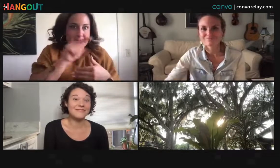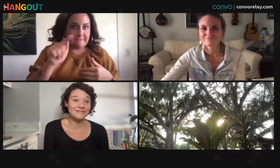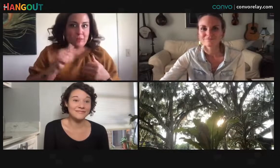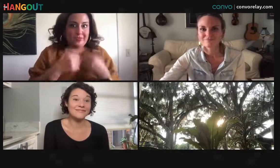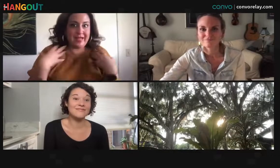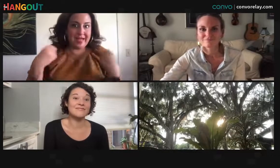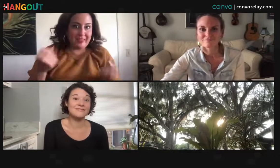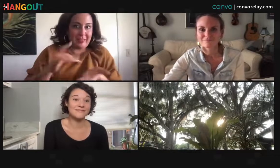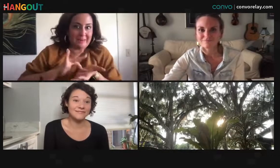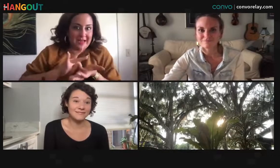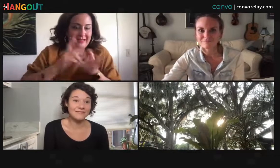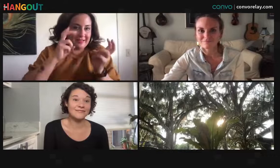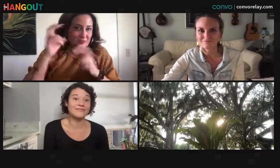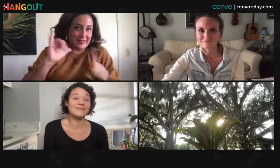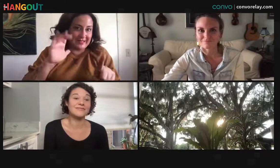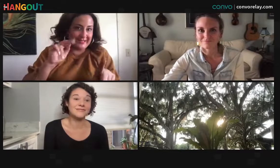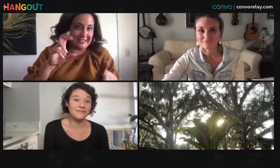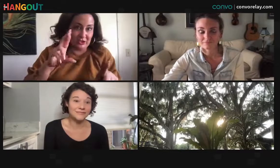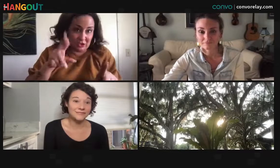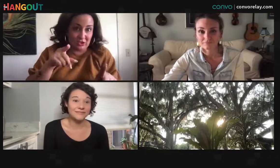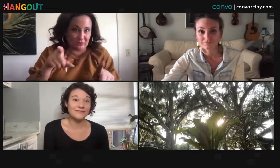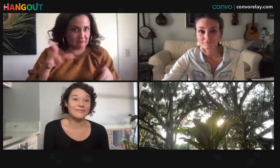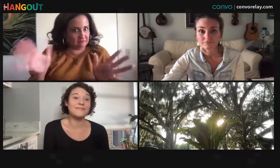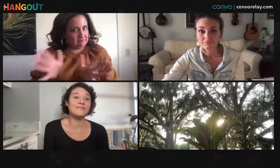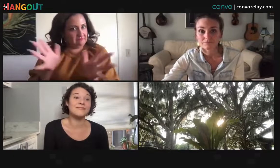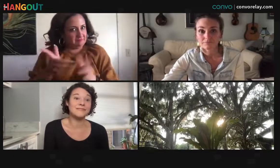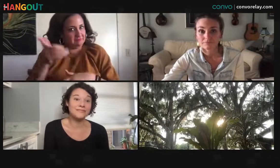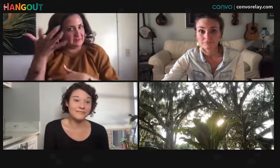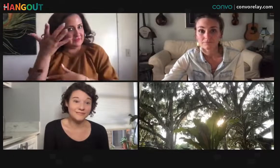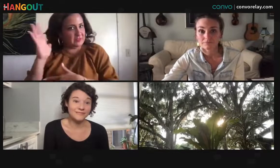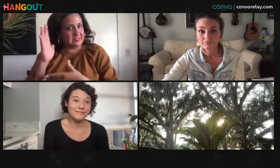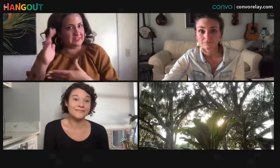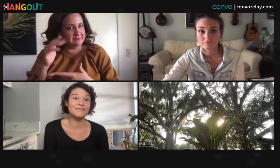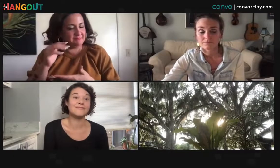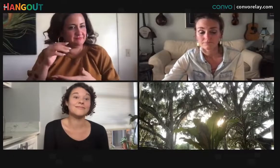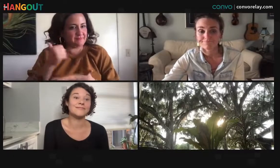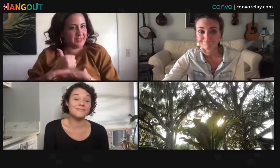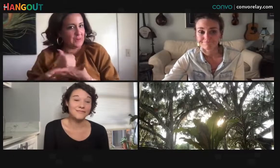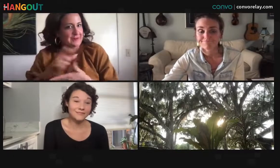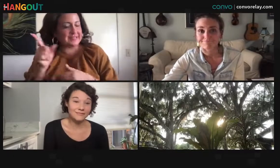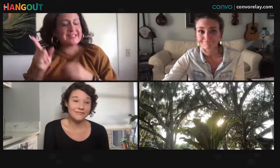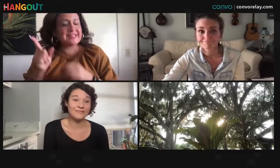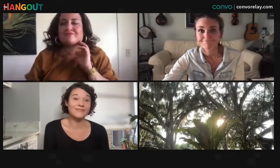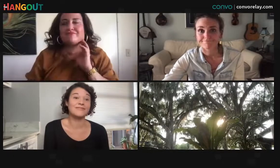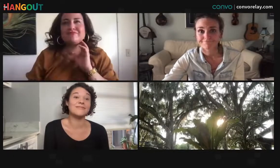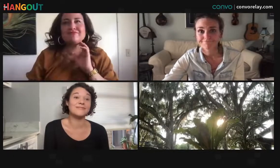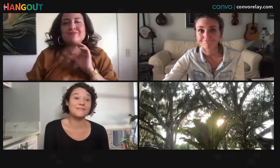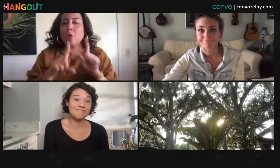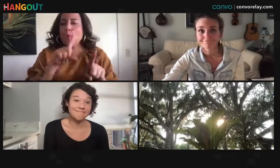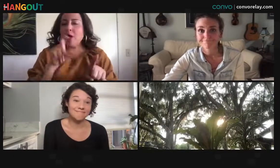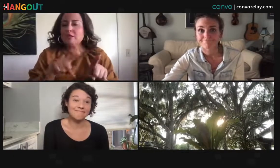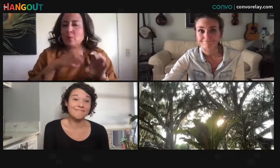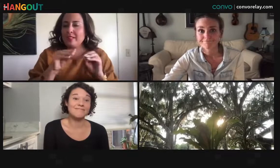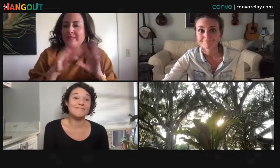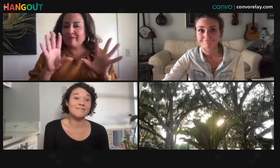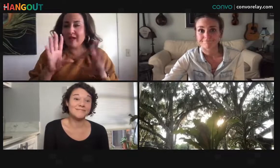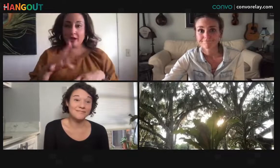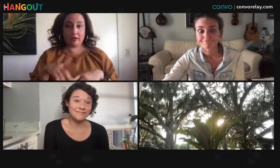just like as far as a lot of people are talking about with the health and medical issues like you were mentioning cancer it's good to encourage people to